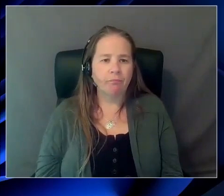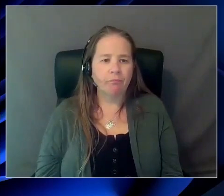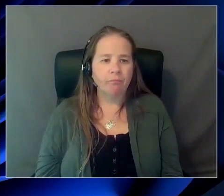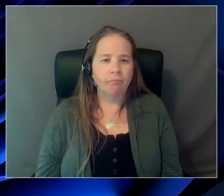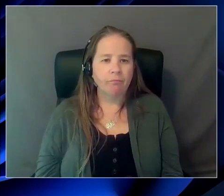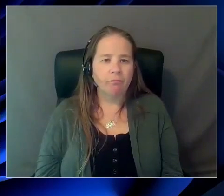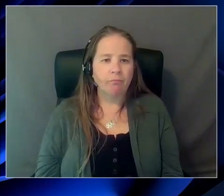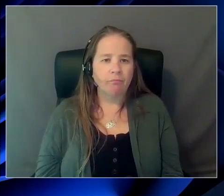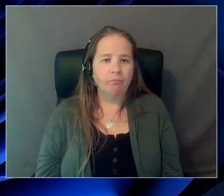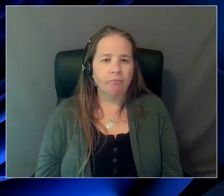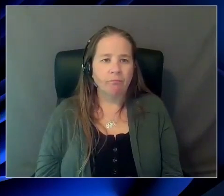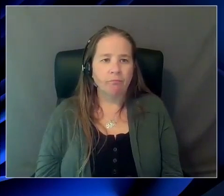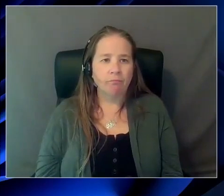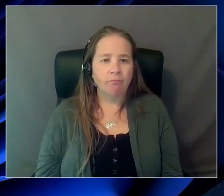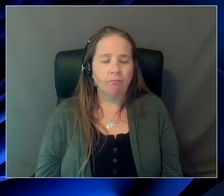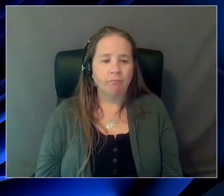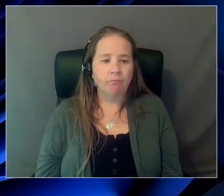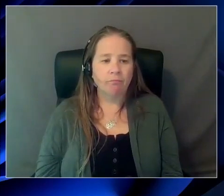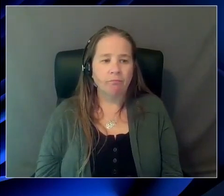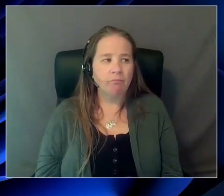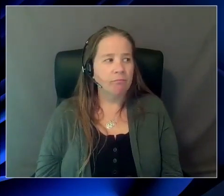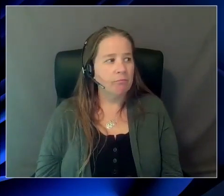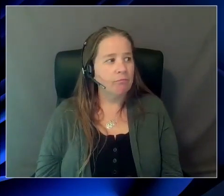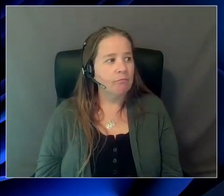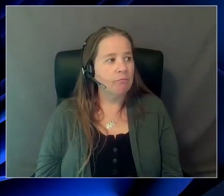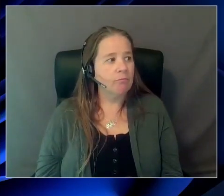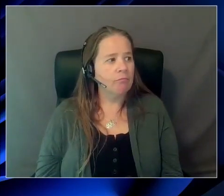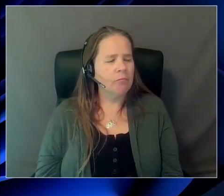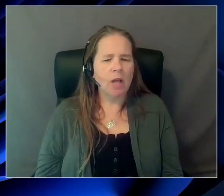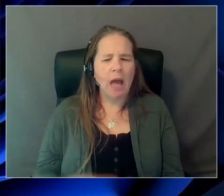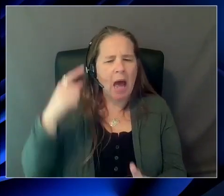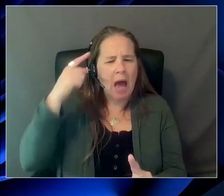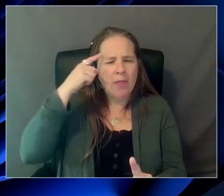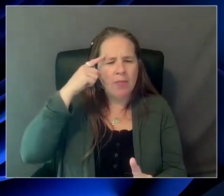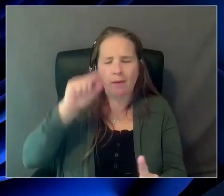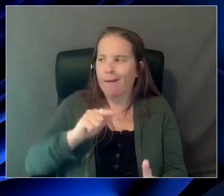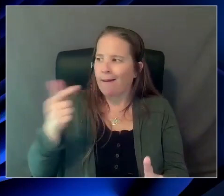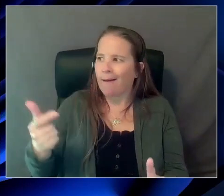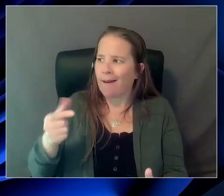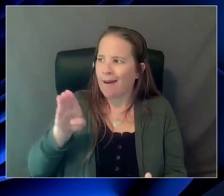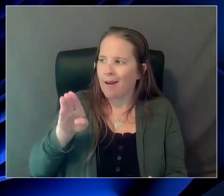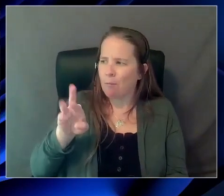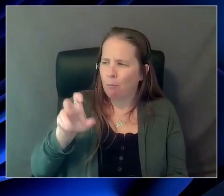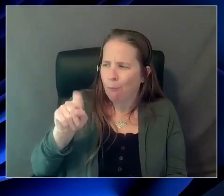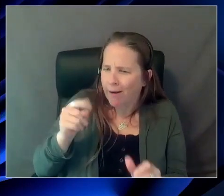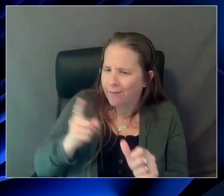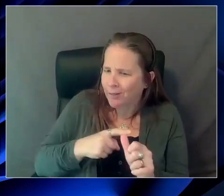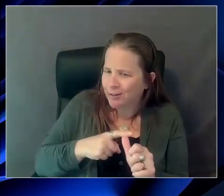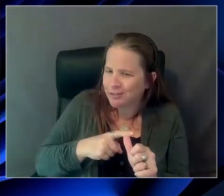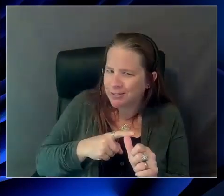Hello, actually I think we're Going to pass to Brett first, right? Well, hey everybody,